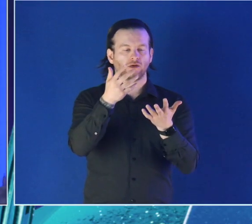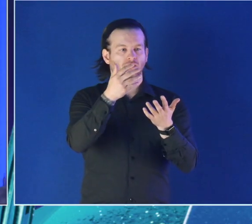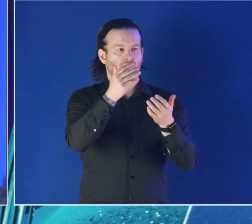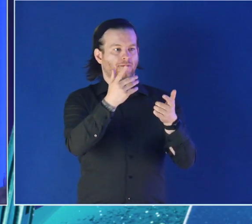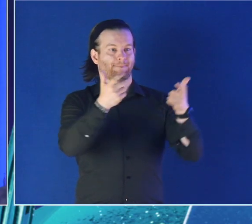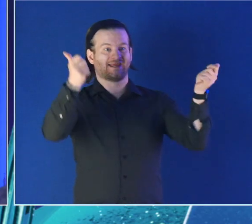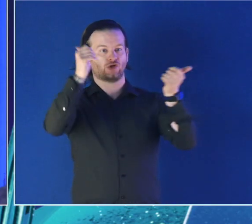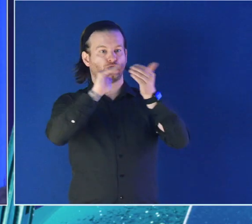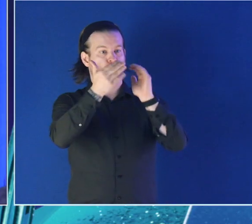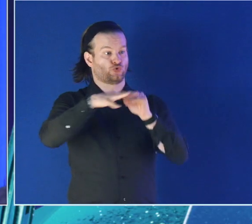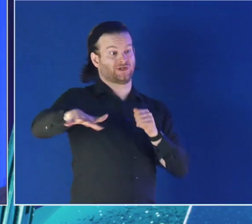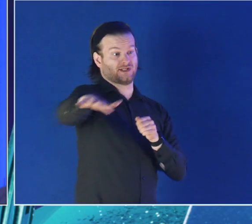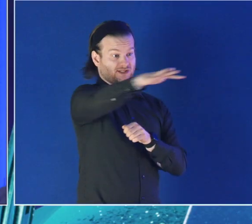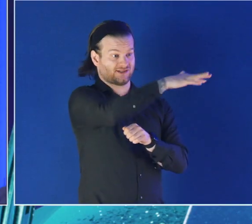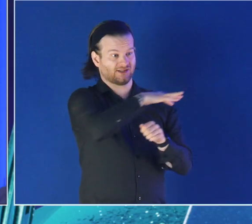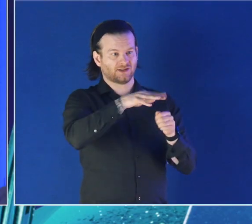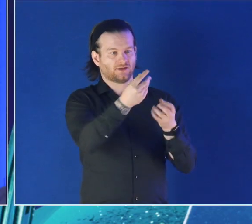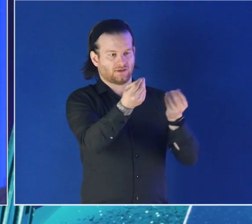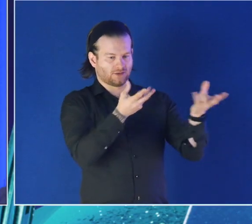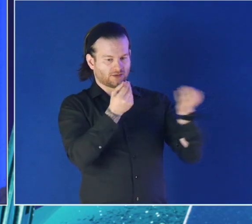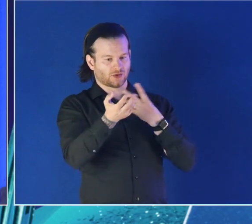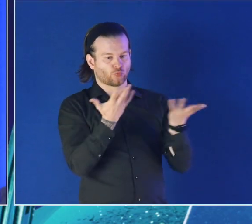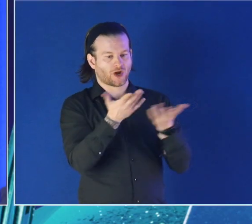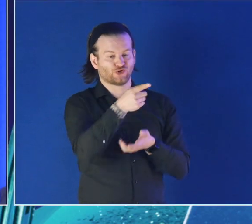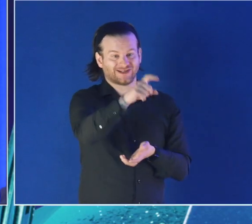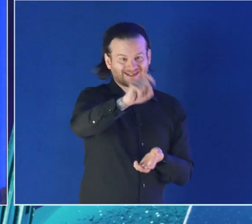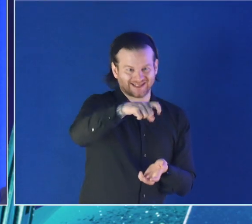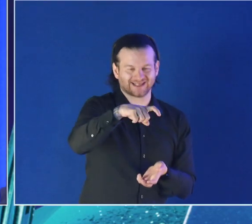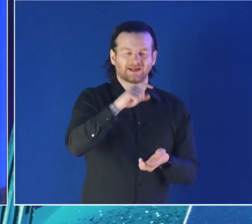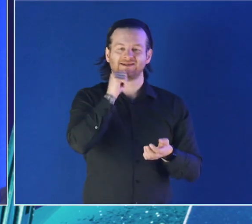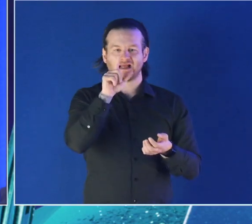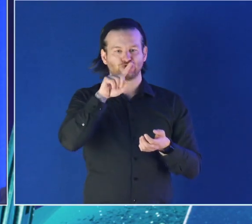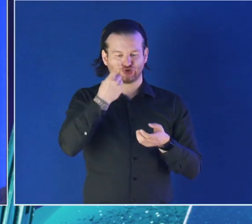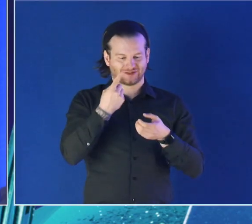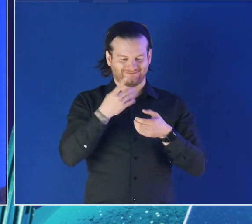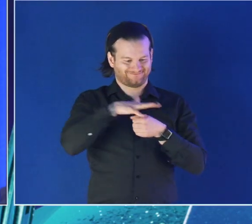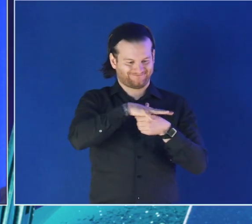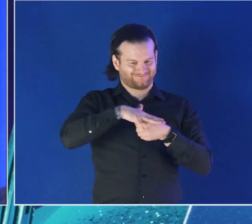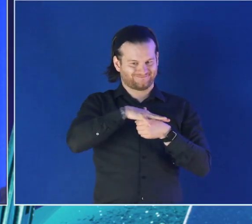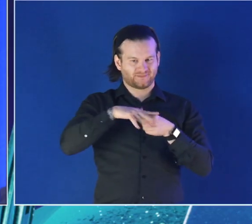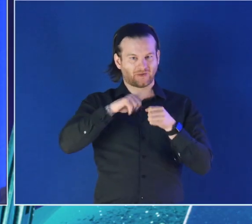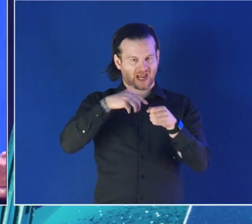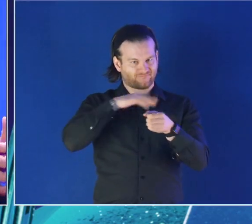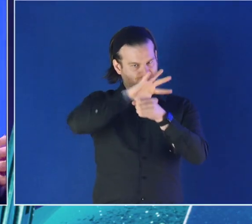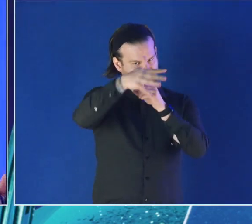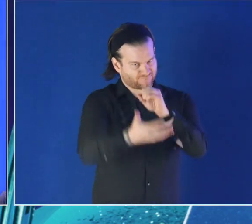It's an international need. When we got together, we brought, actually, Microsoft, Google, Acapella.